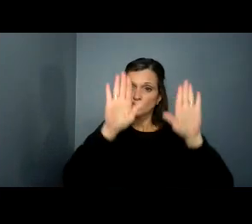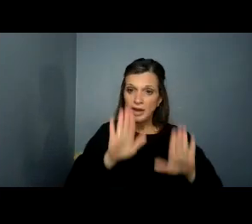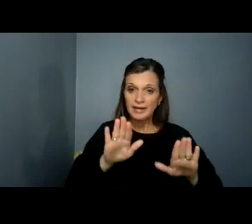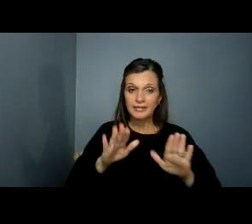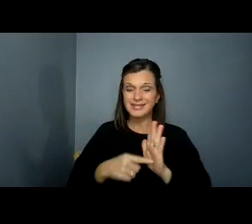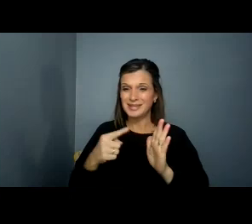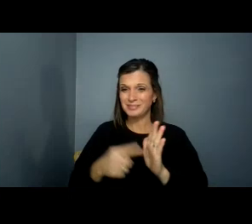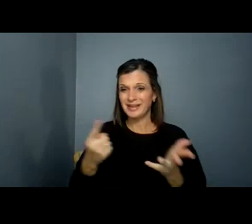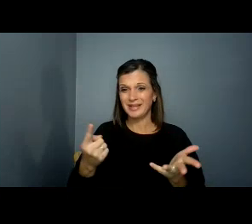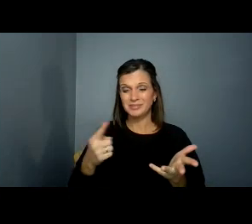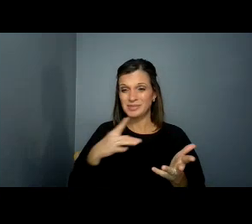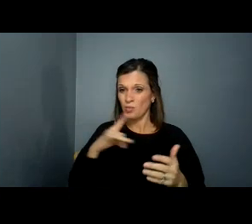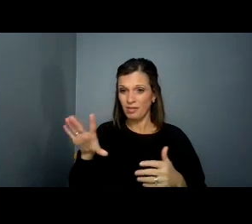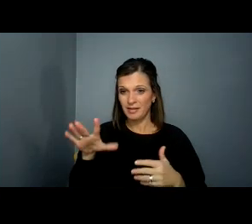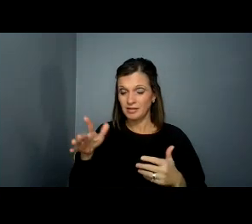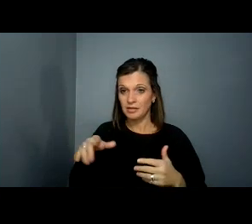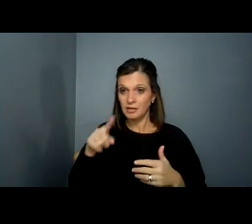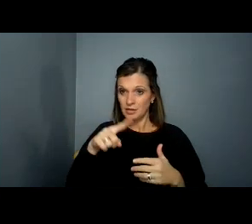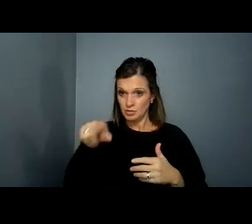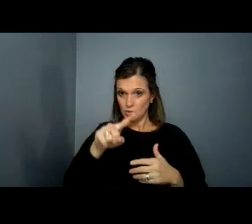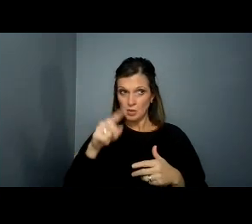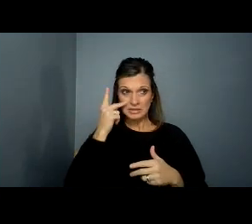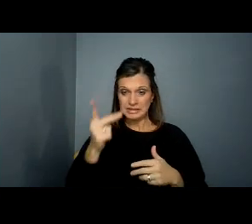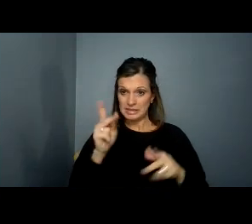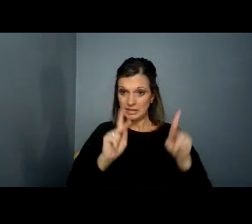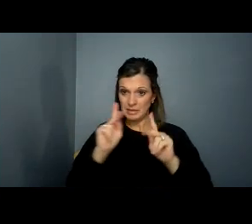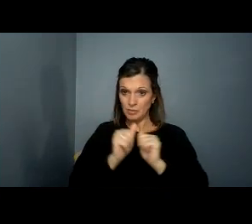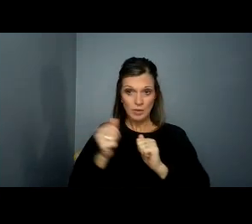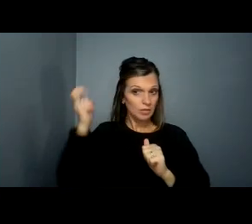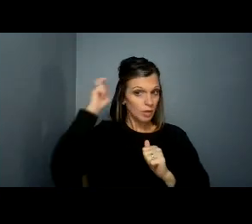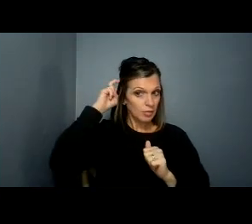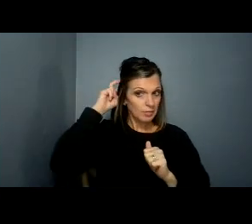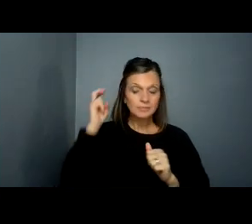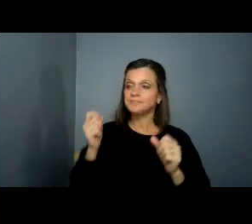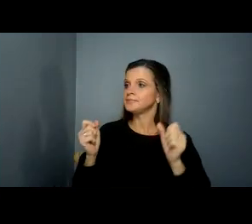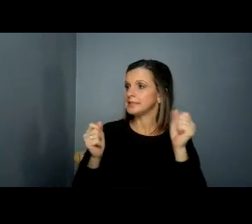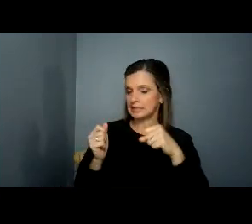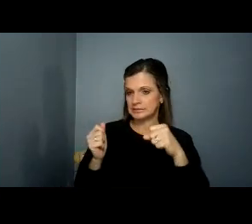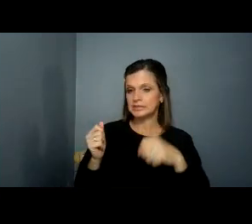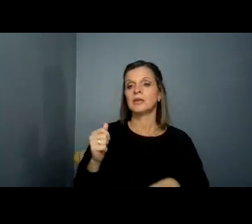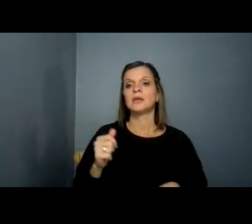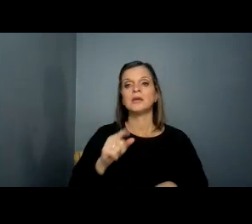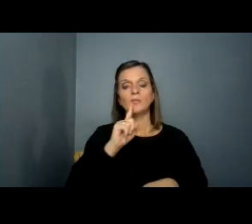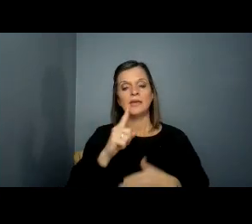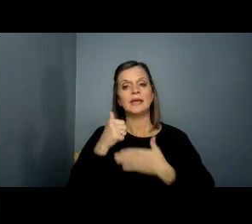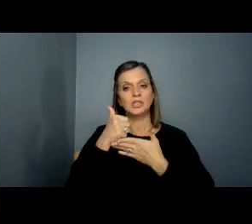Do you deal with anybody with cochlear implants? Do you have people that you deal with? Yeah. Yes, we actually assist with cochlear implants.